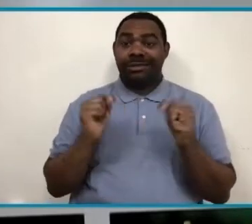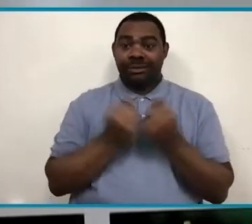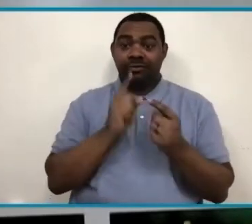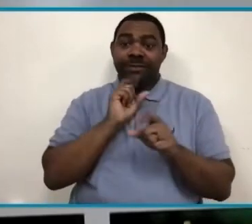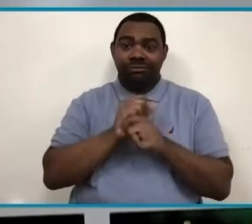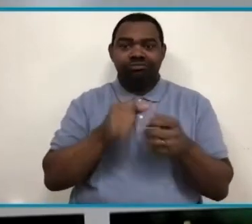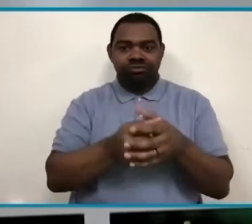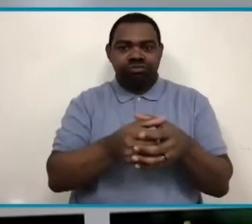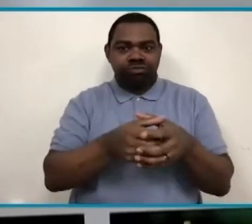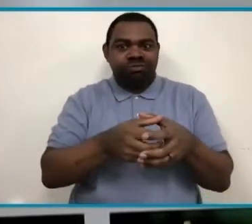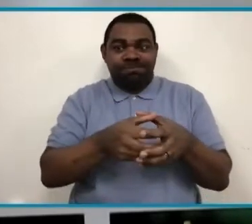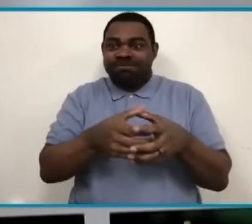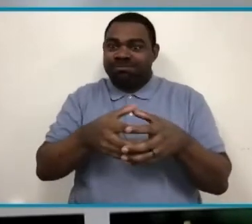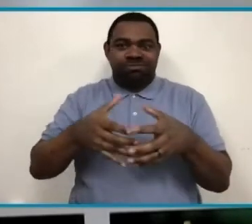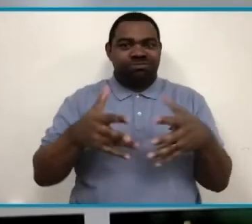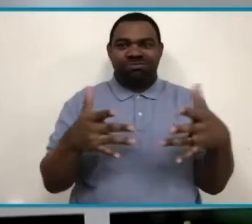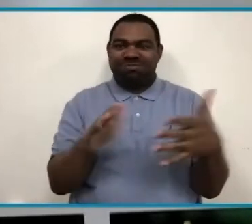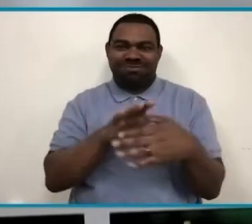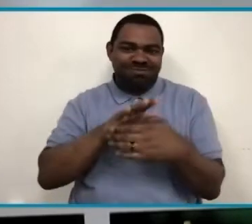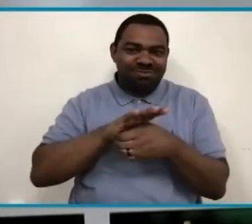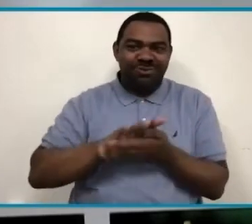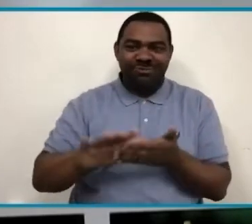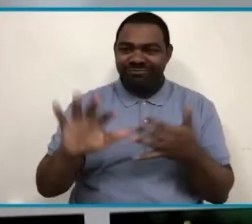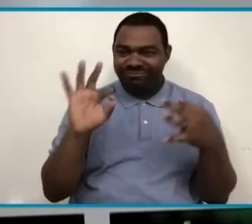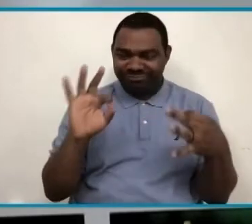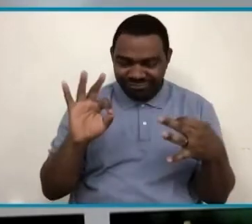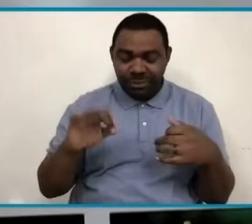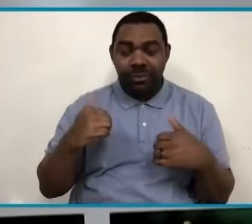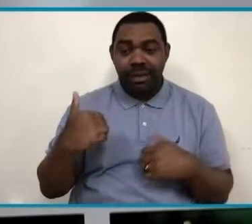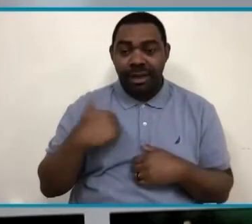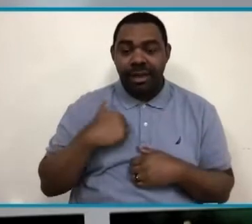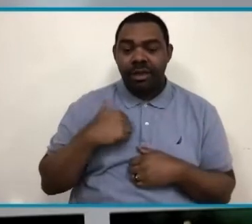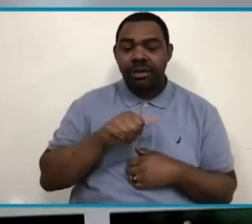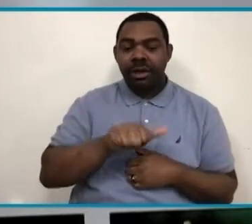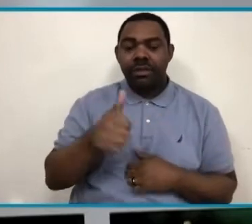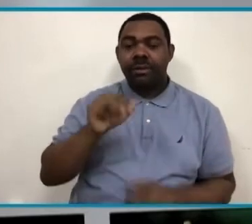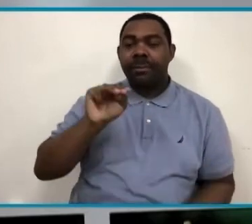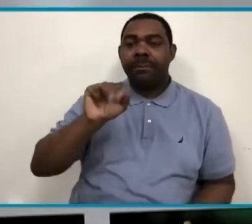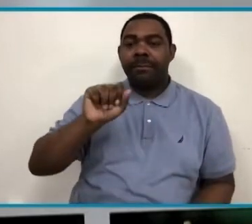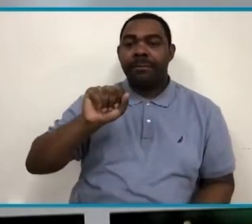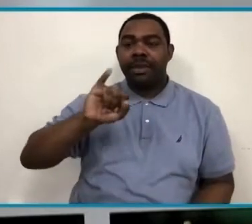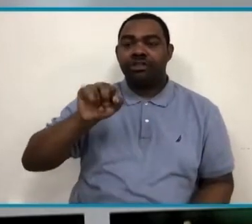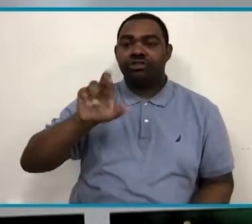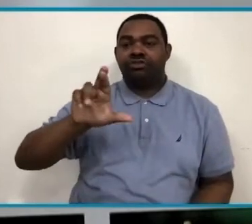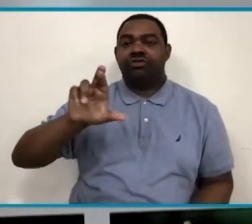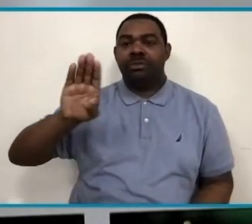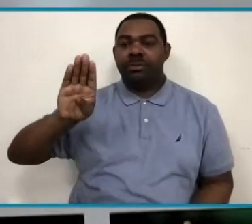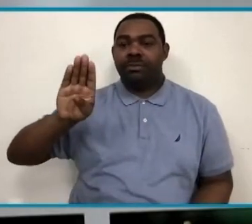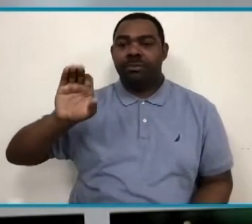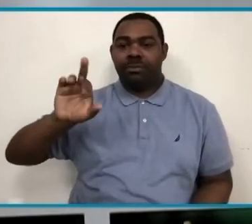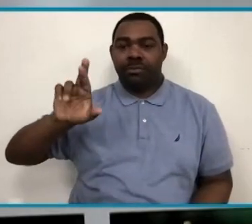And so we also have Major Derek Bradley from JBER on our team, he is the medical director